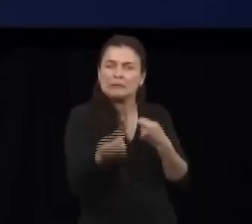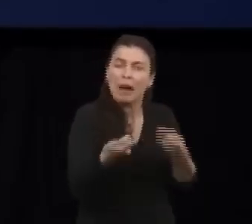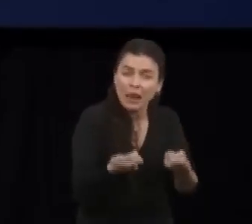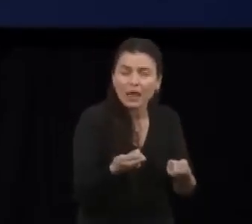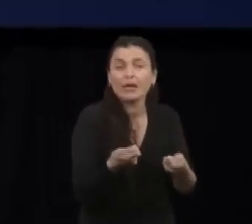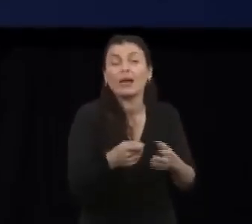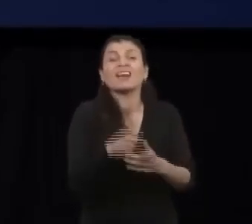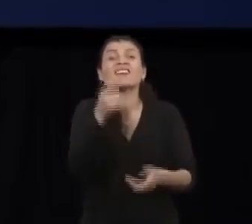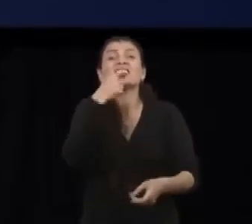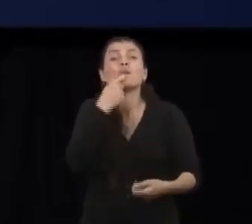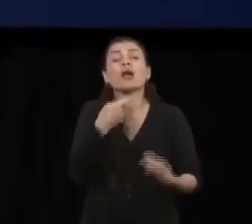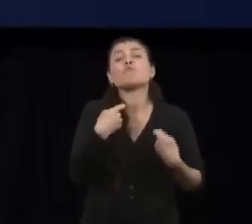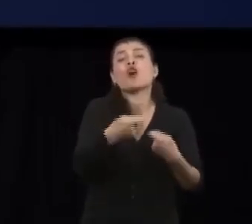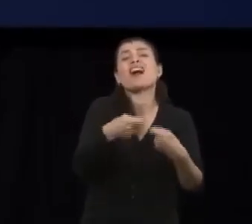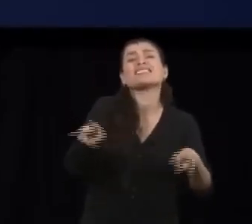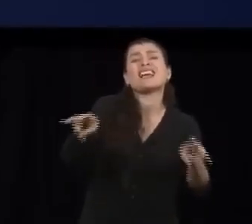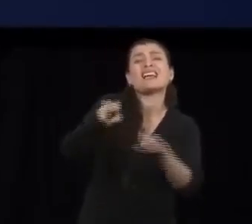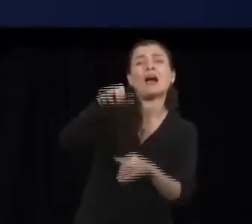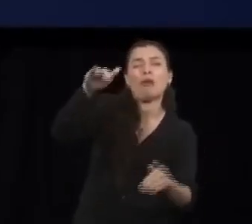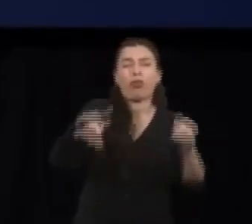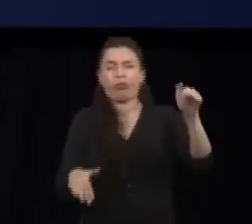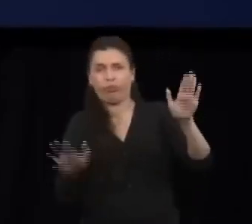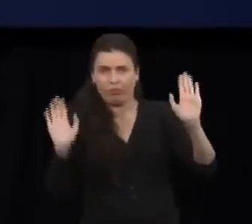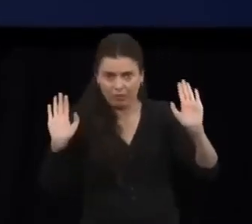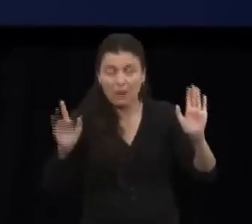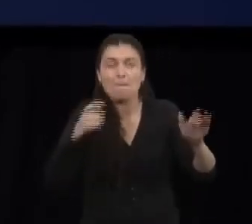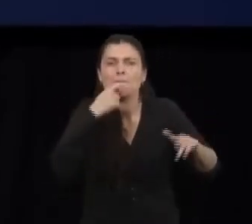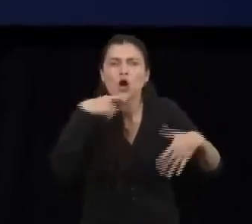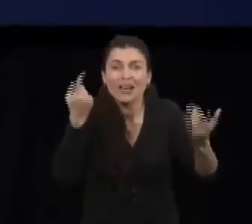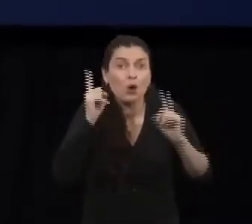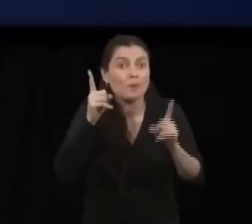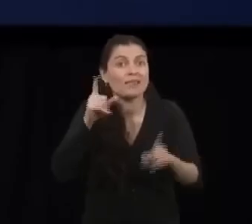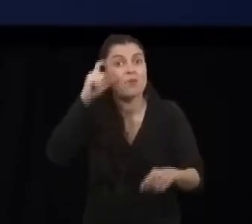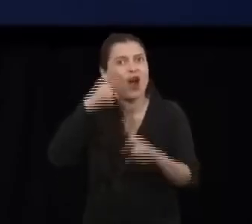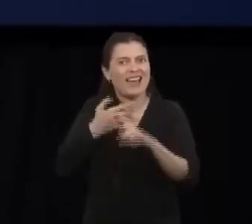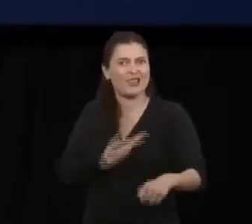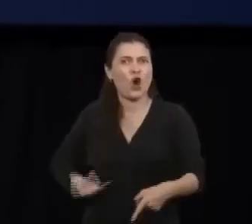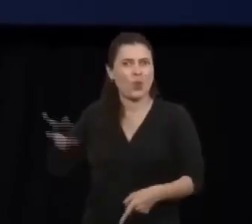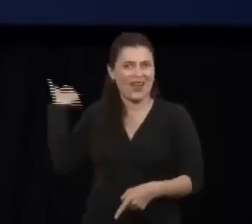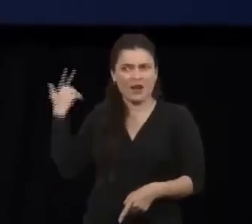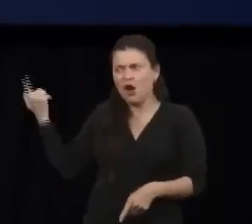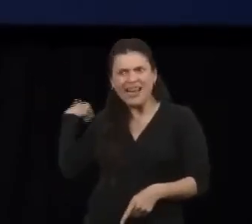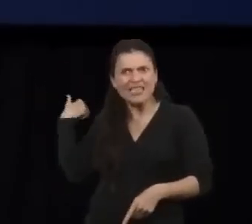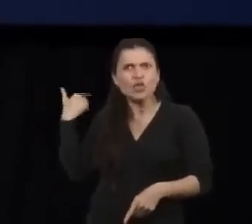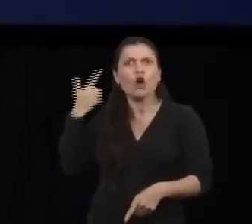as the previous government had, and it issued to Manzalva,